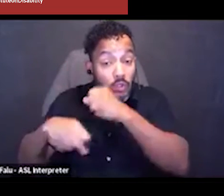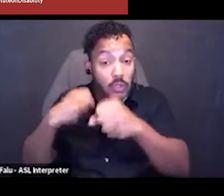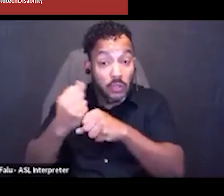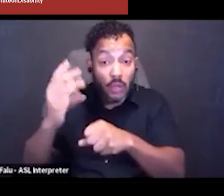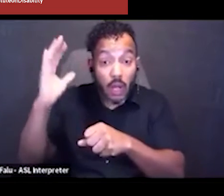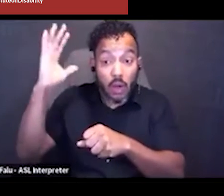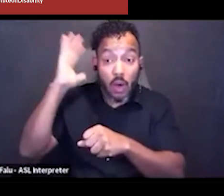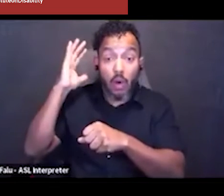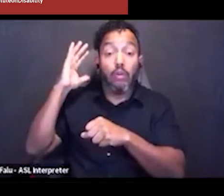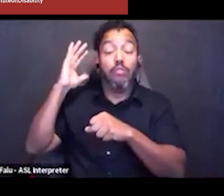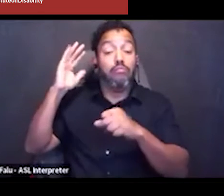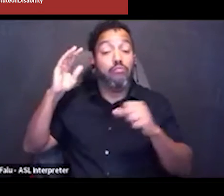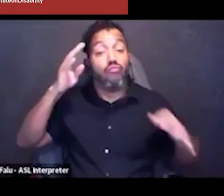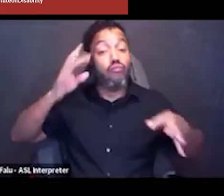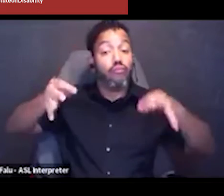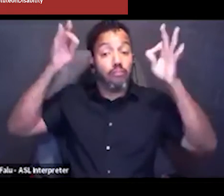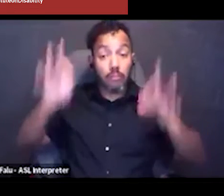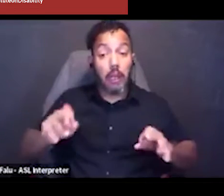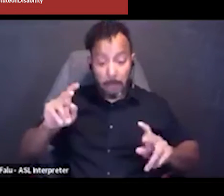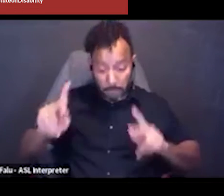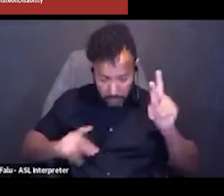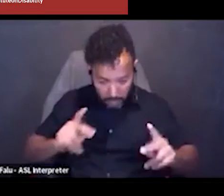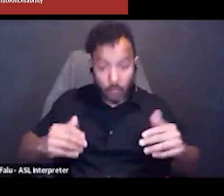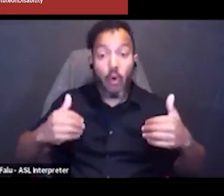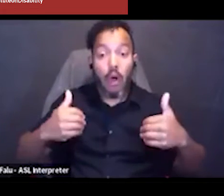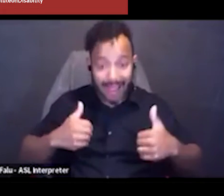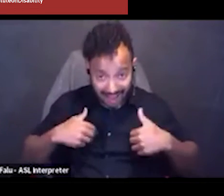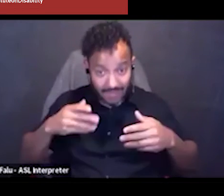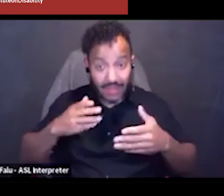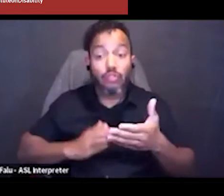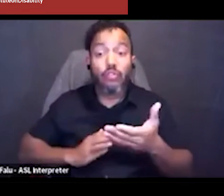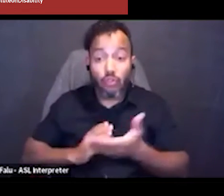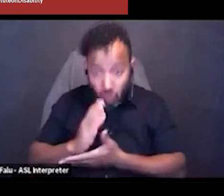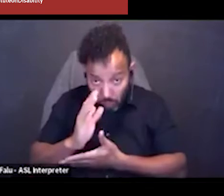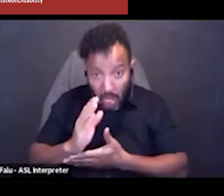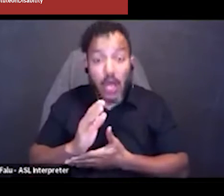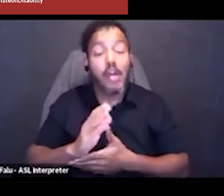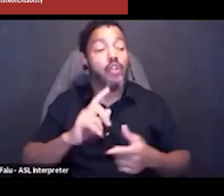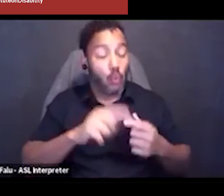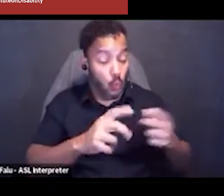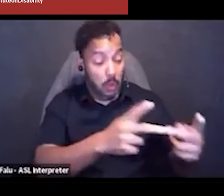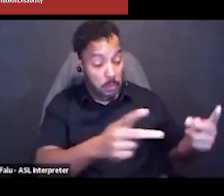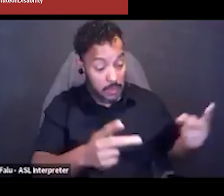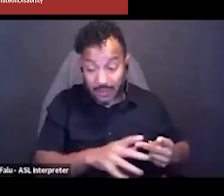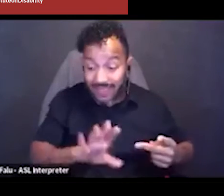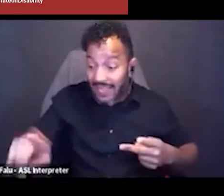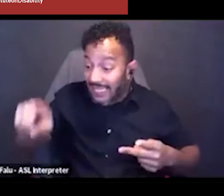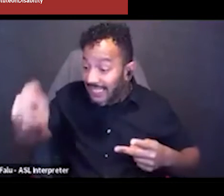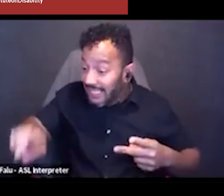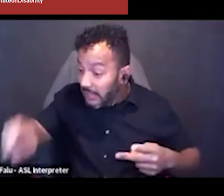that people had the right to live in the most integrated setting appropriate to their needs. And that's the community.